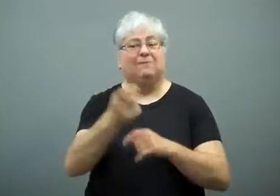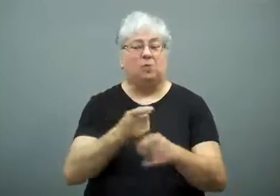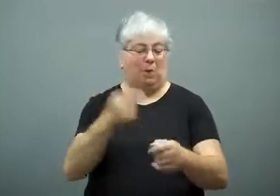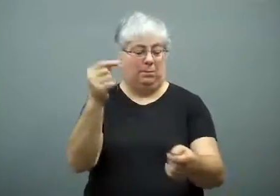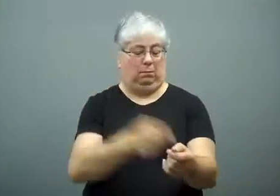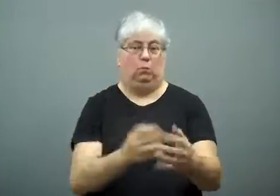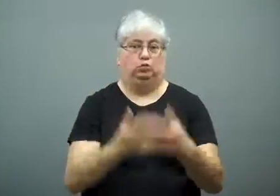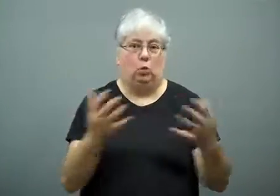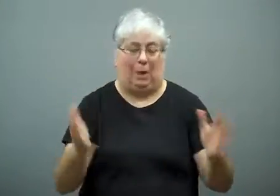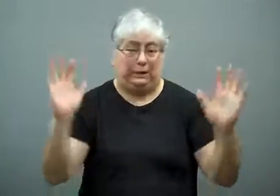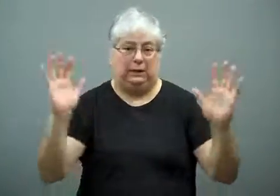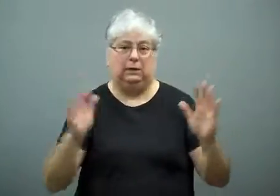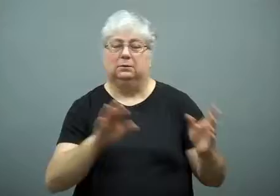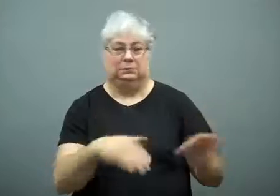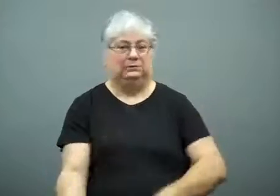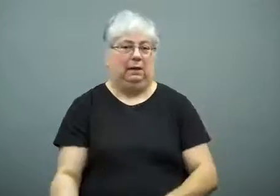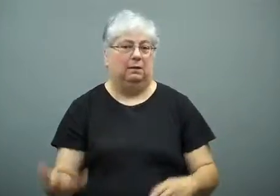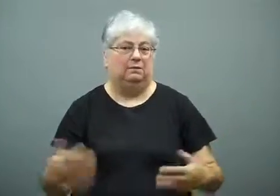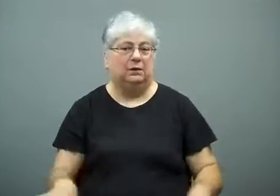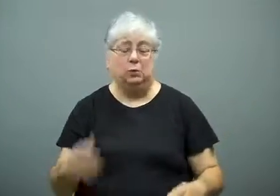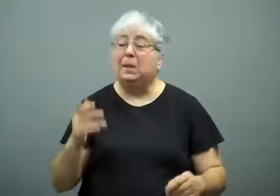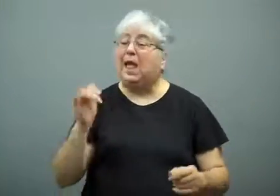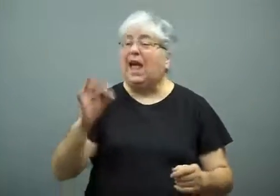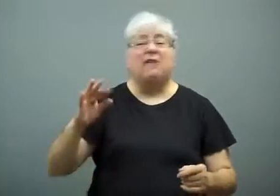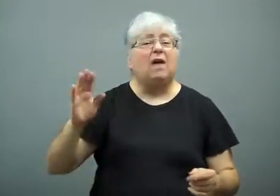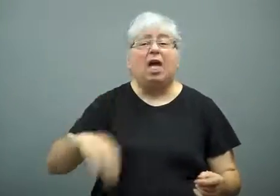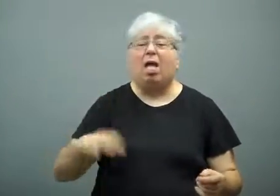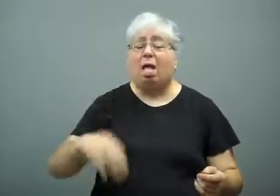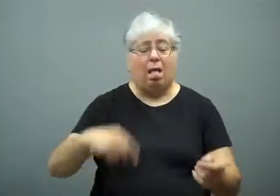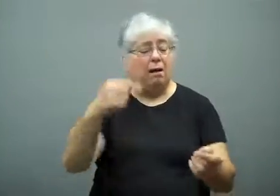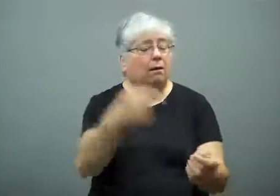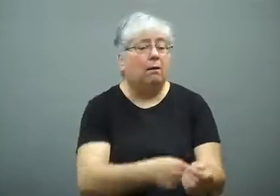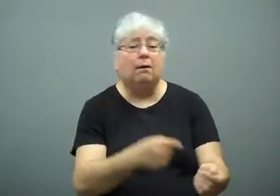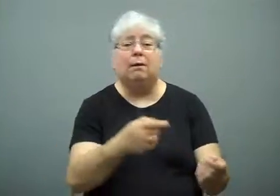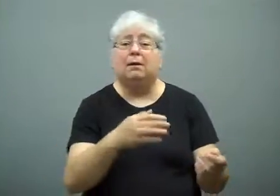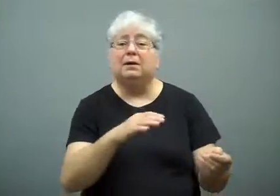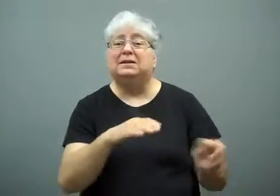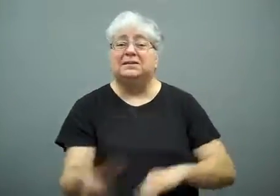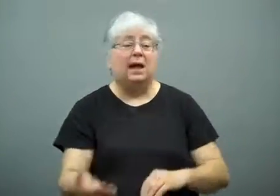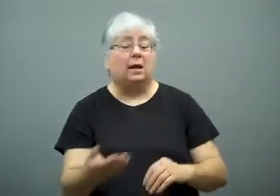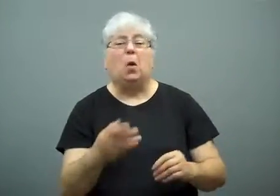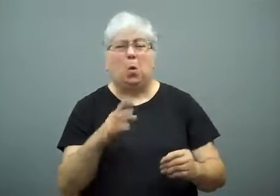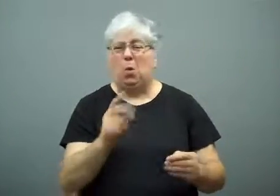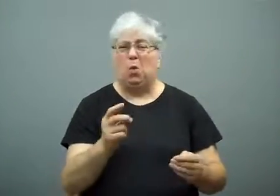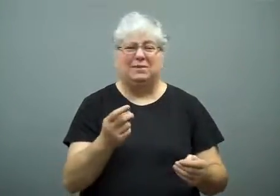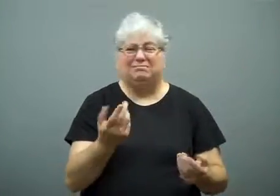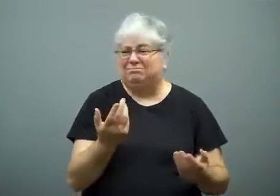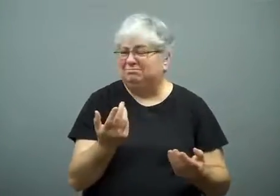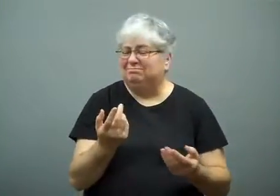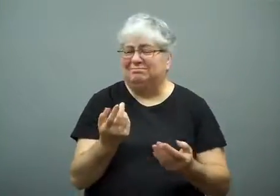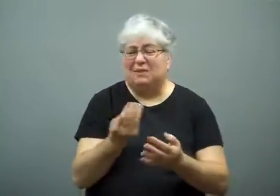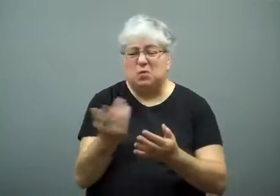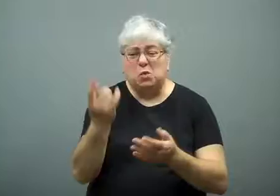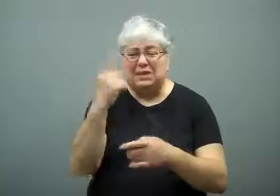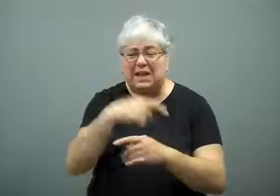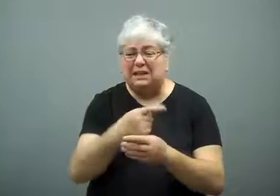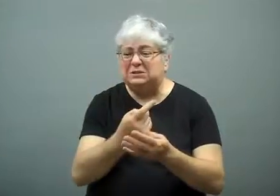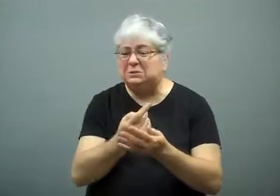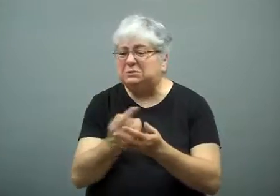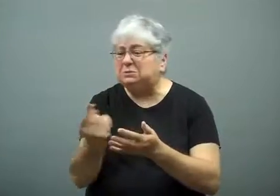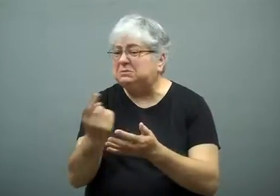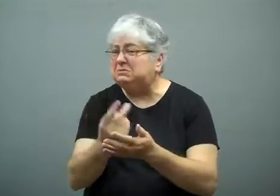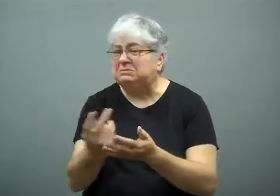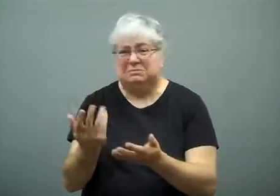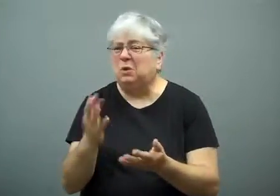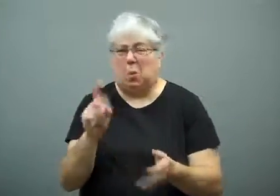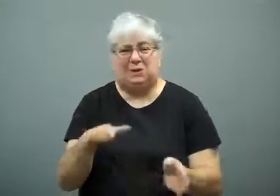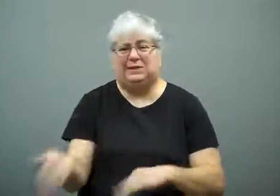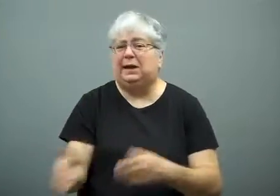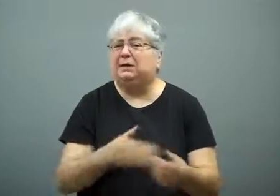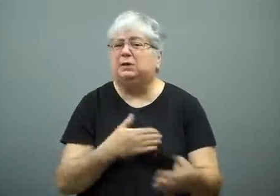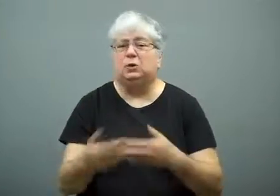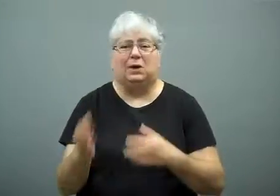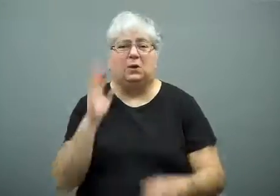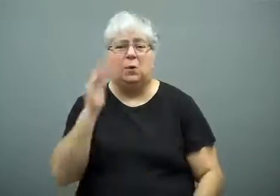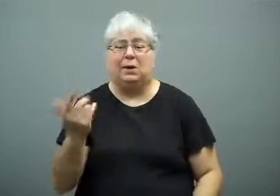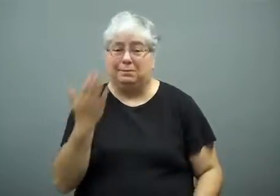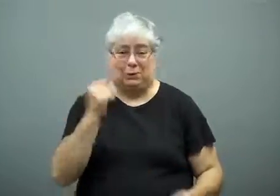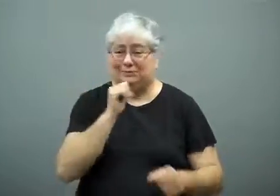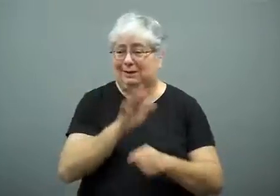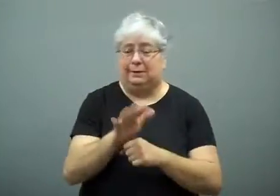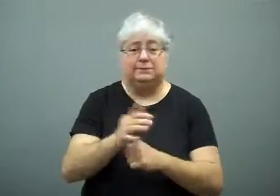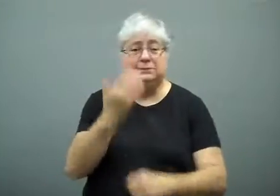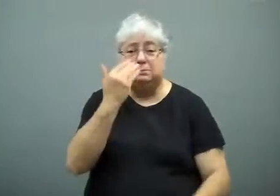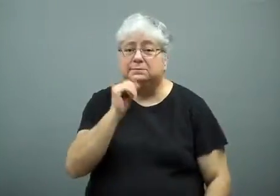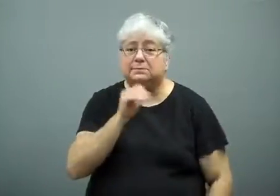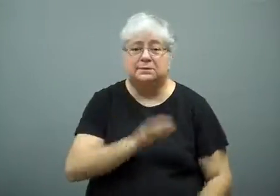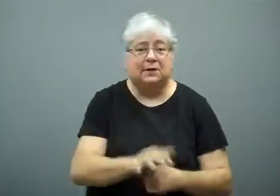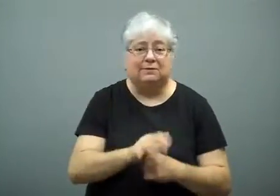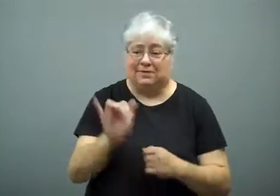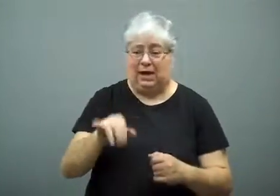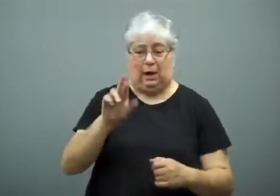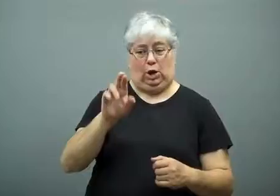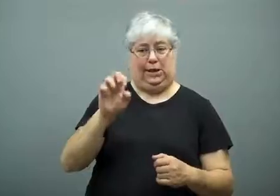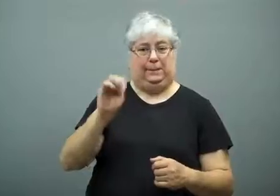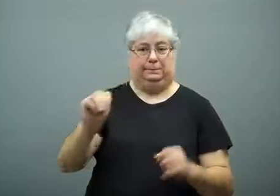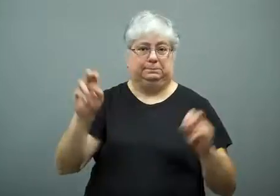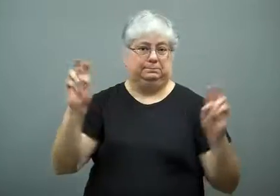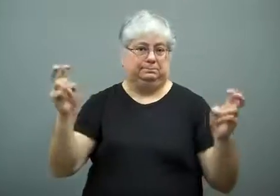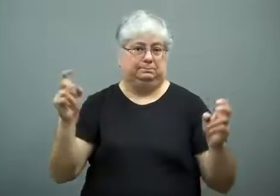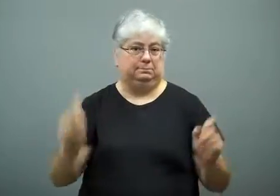from an overdose, even if he hadn't, he would have died within a few days or weeks.